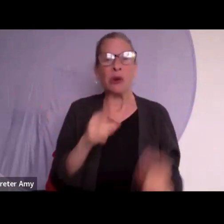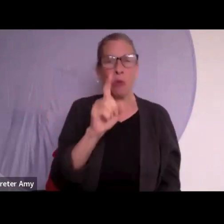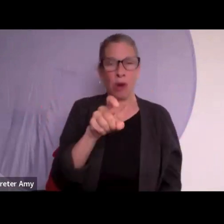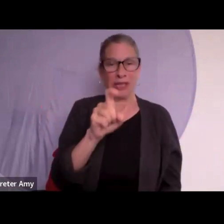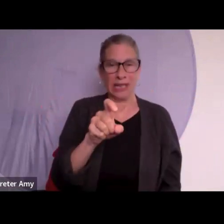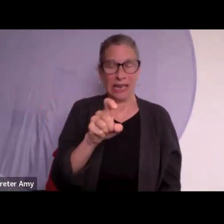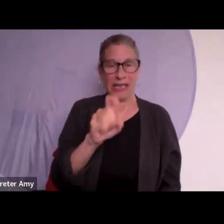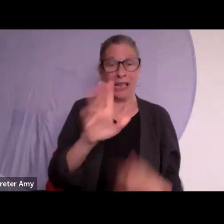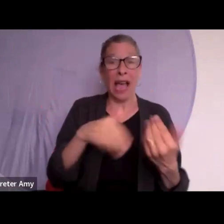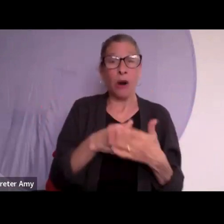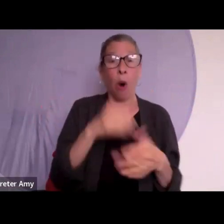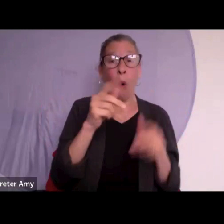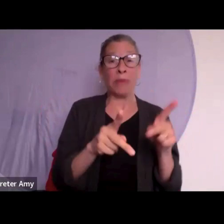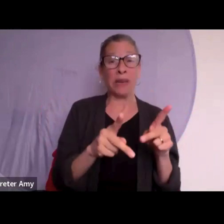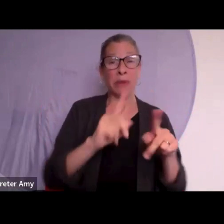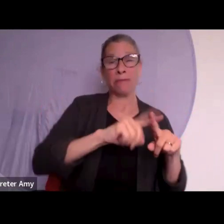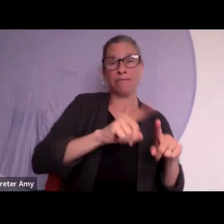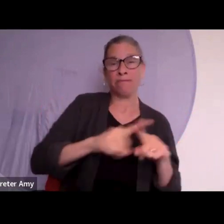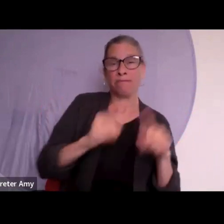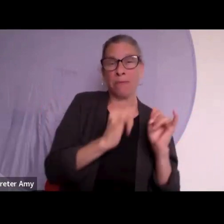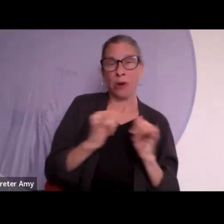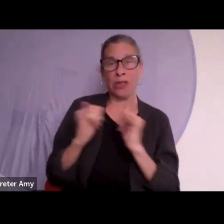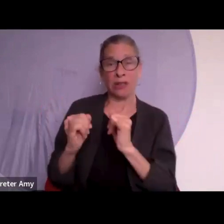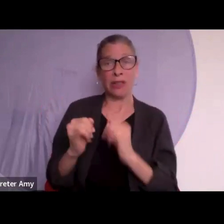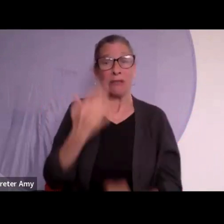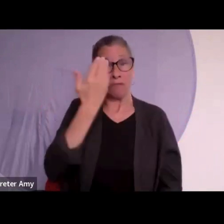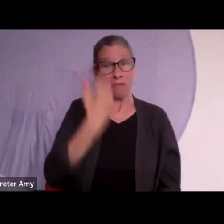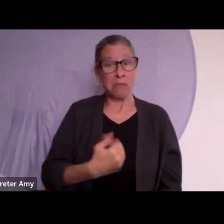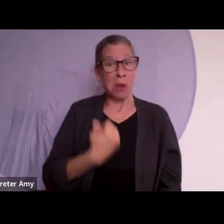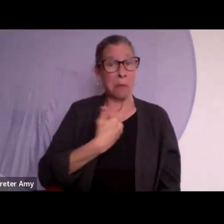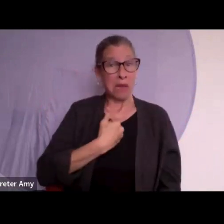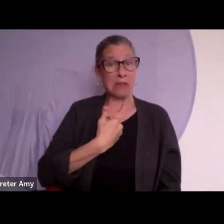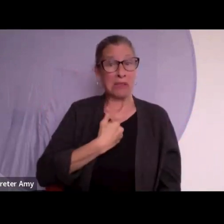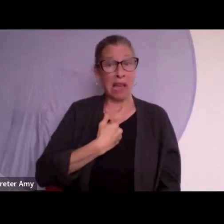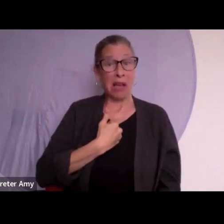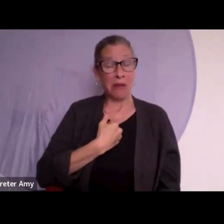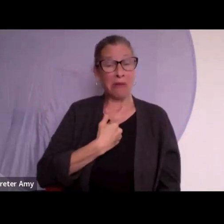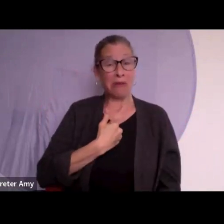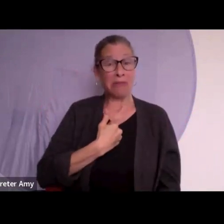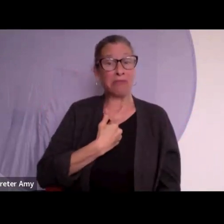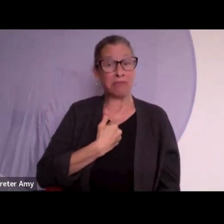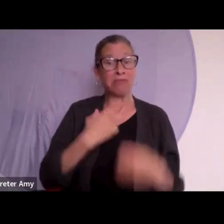is different. I myself, also important to share, identify as